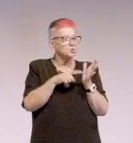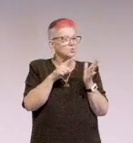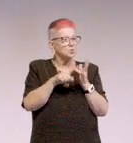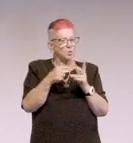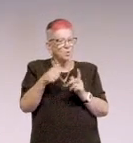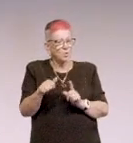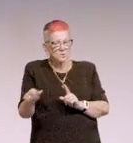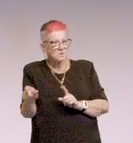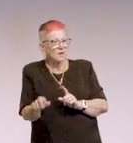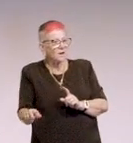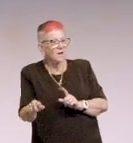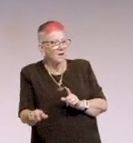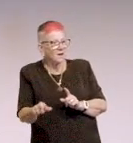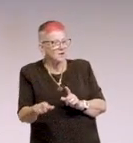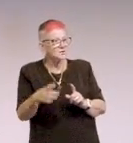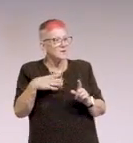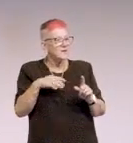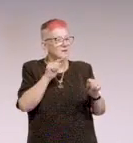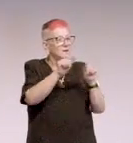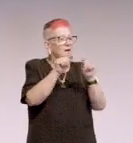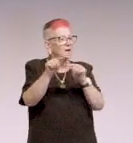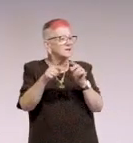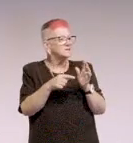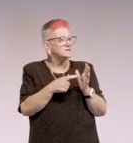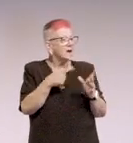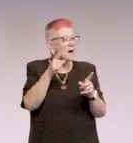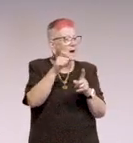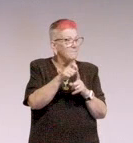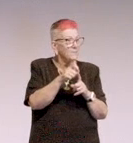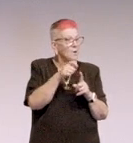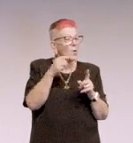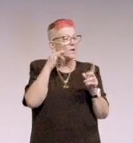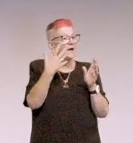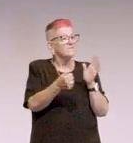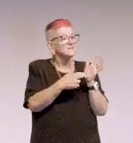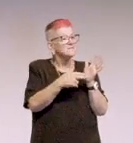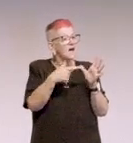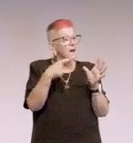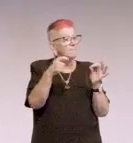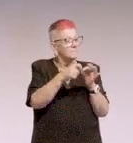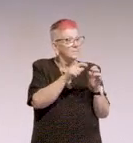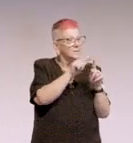time, I prefer using tabs. And the good thing about tabs is that it makes the application